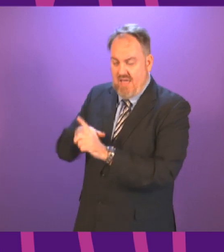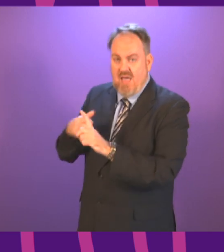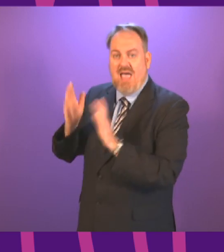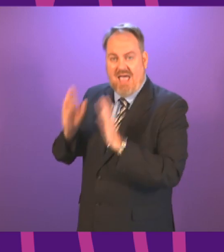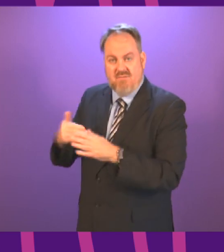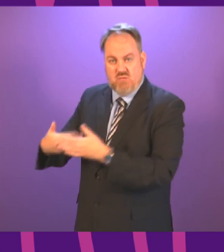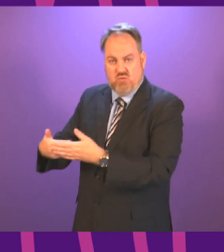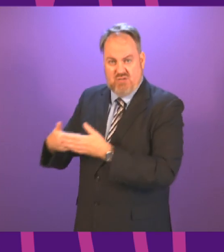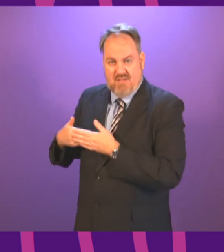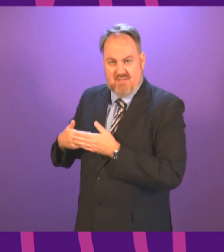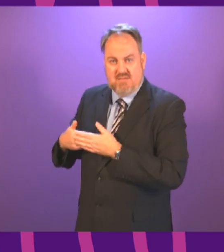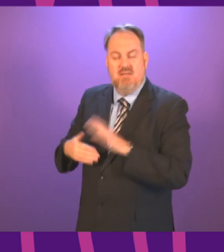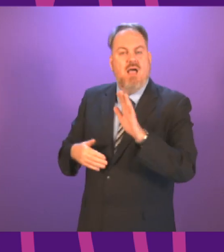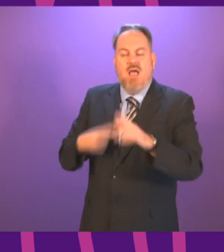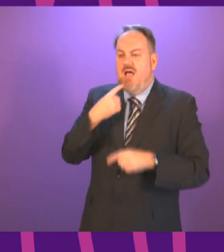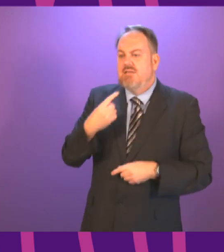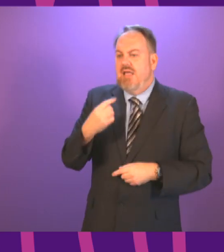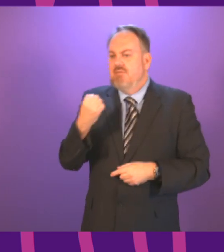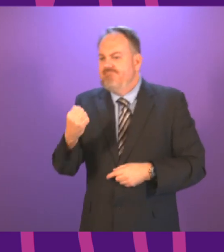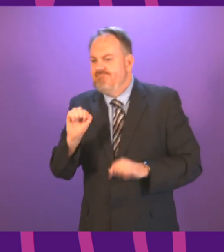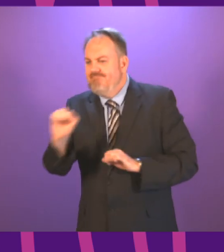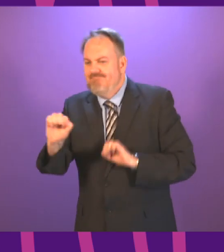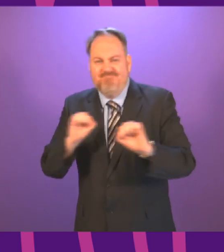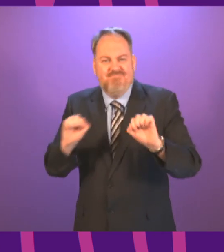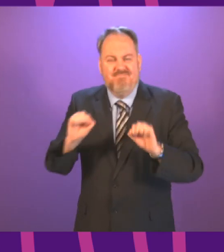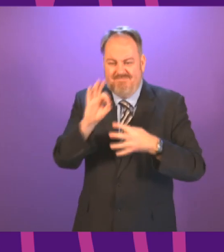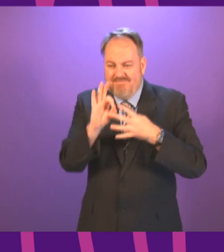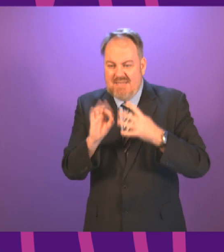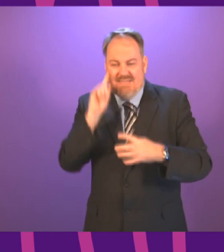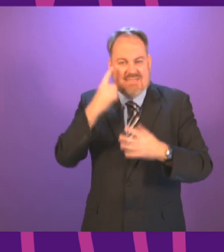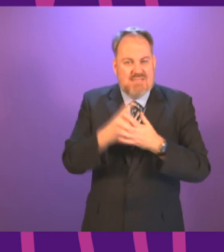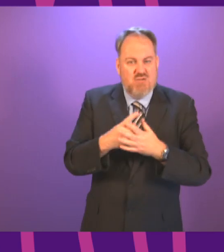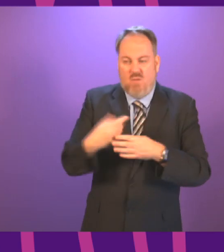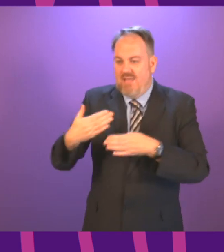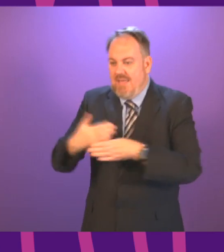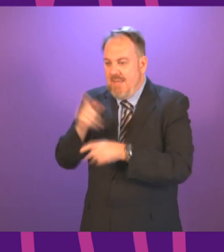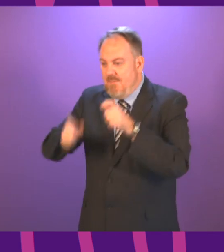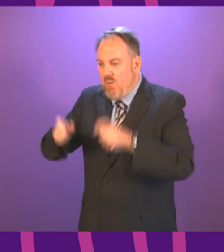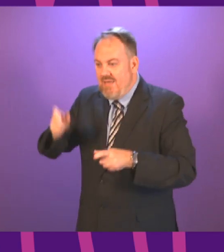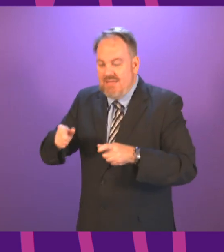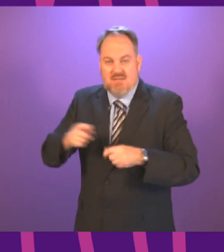I cannot take all those individual decisions between employers and workers, but I am very